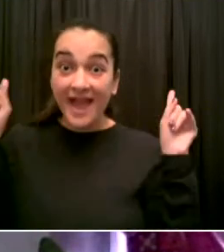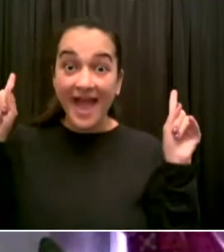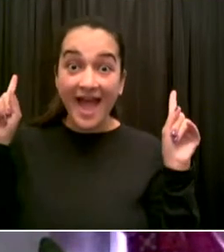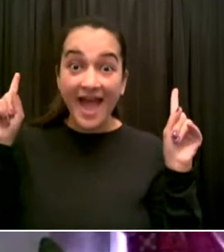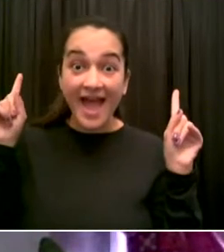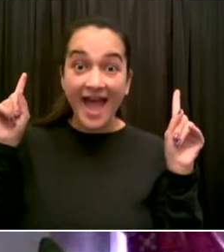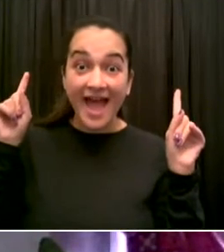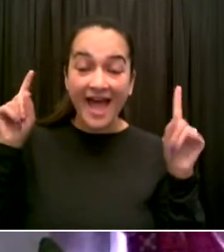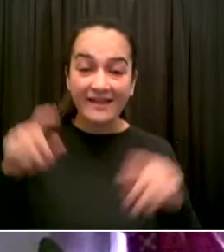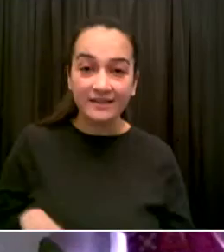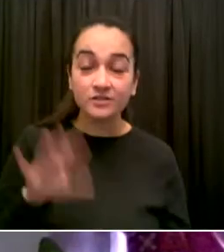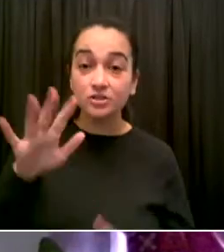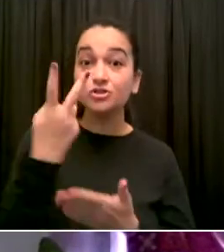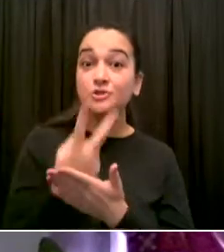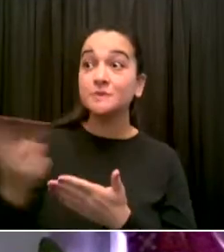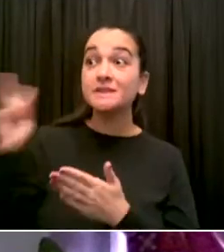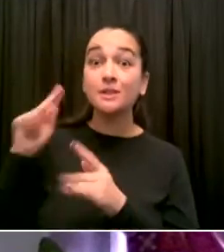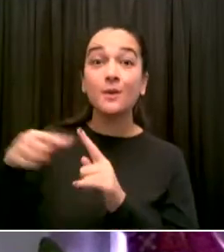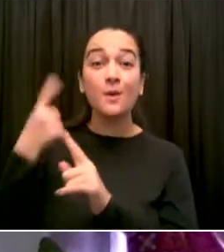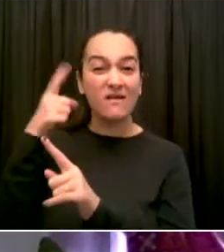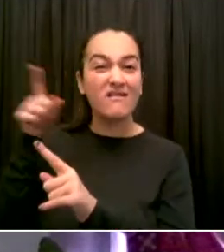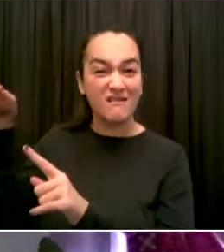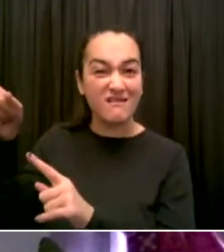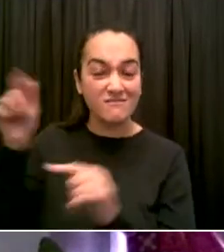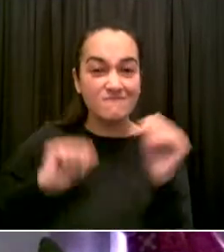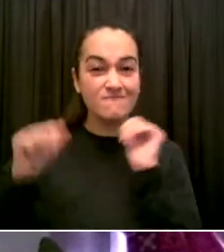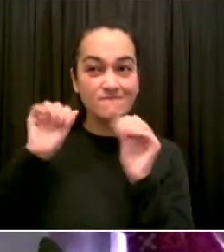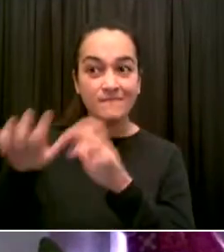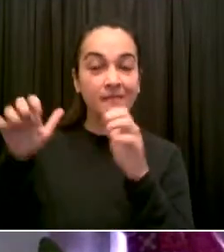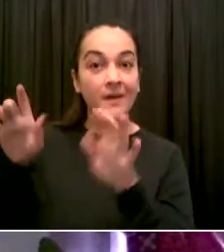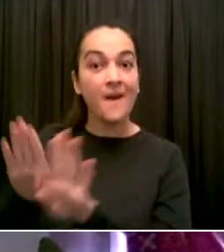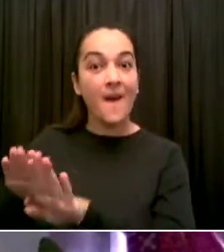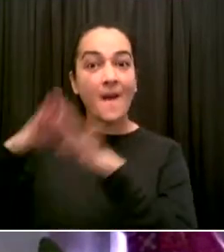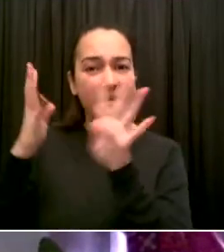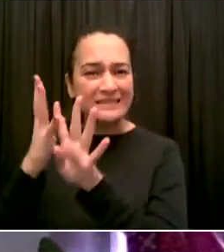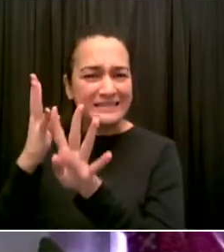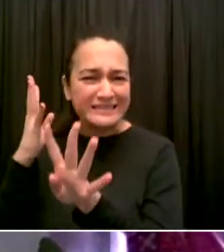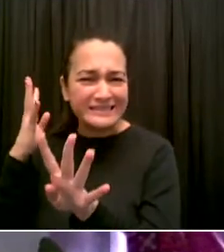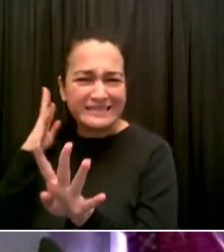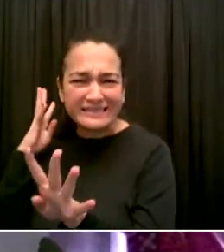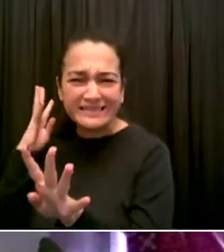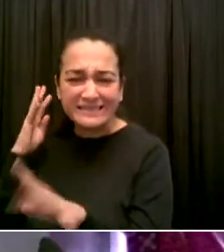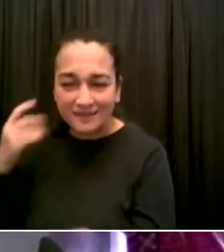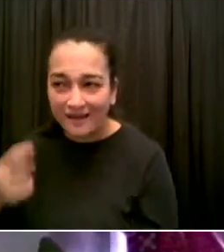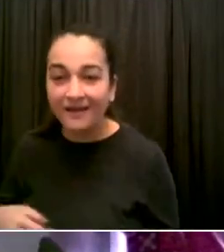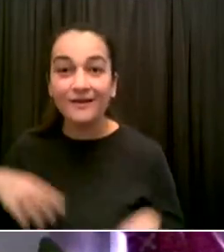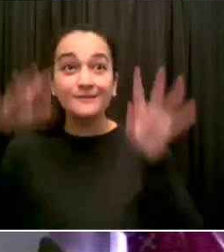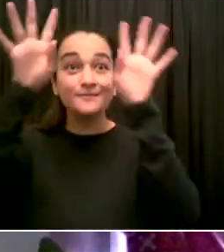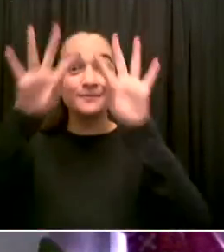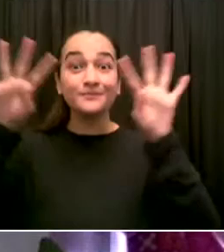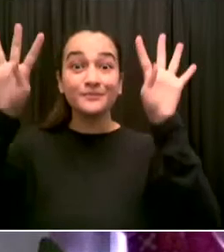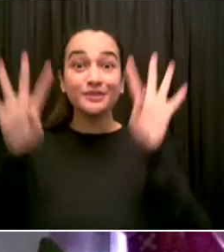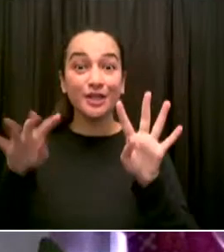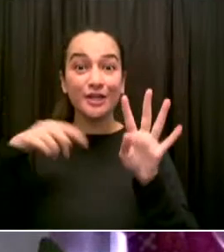AS WELL AS THE ARTIST AND CREW MBEMERS WORKING SO HARD TO PUT